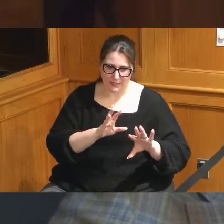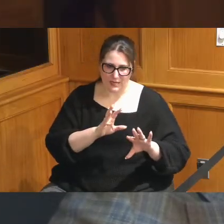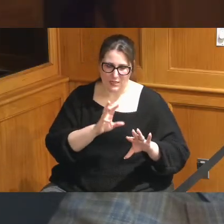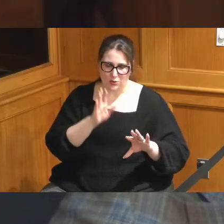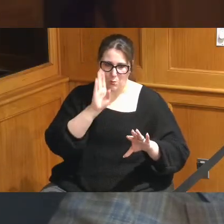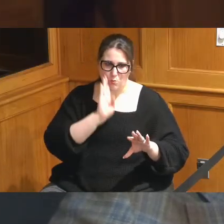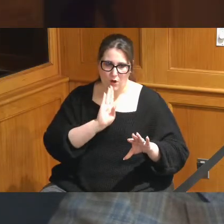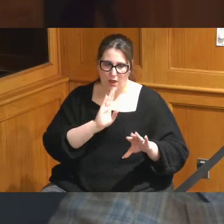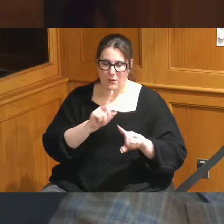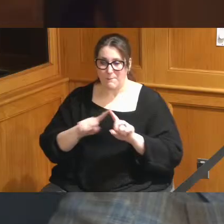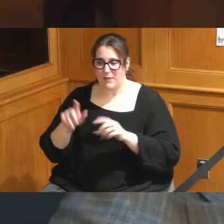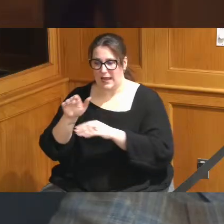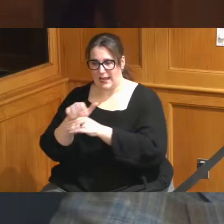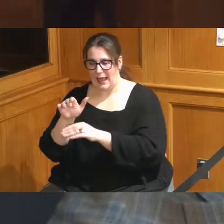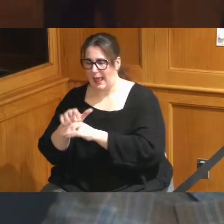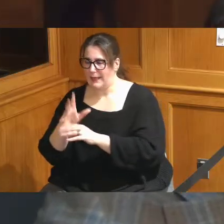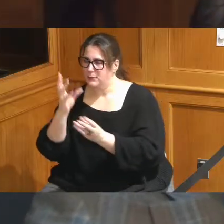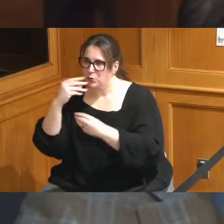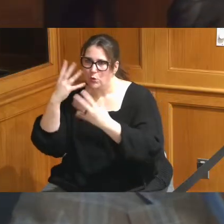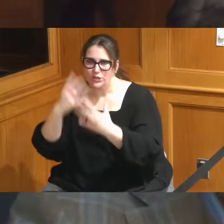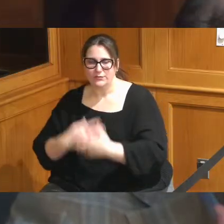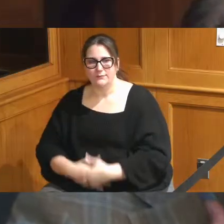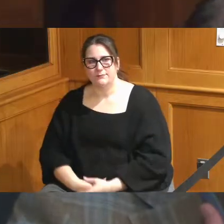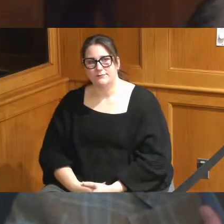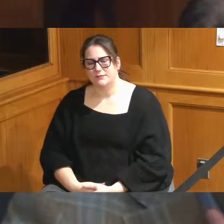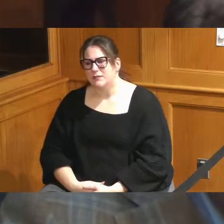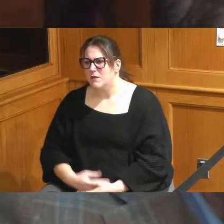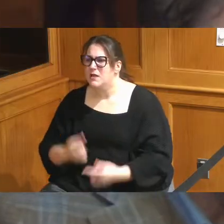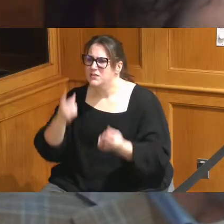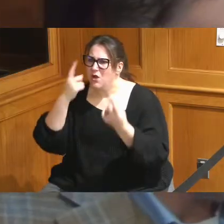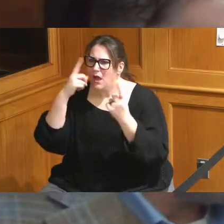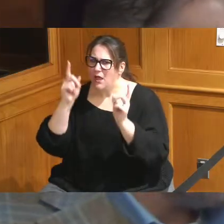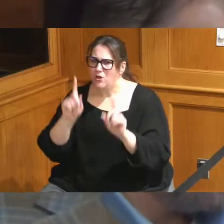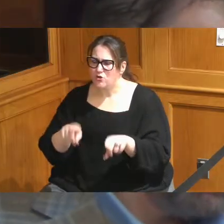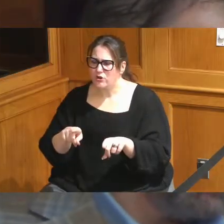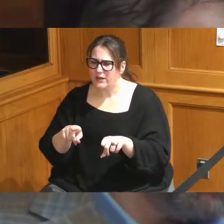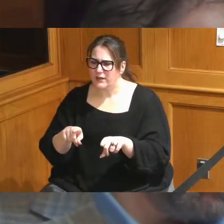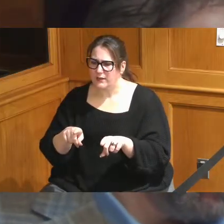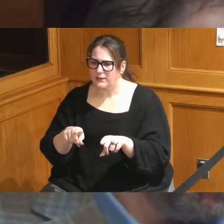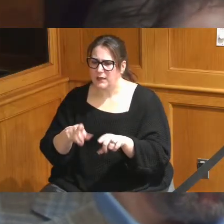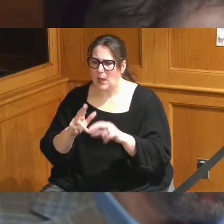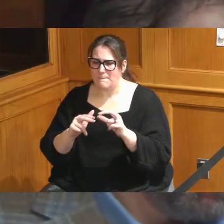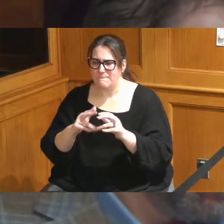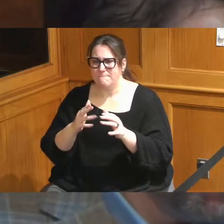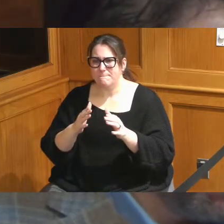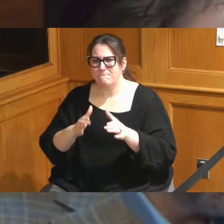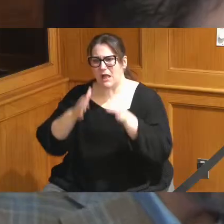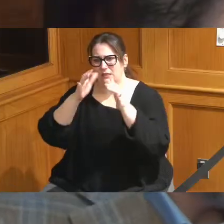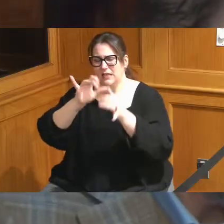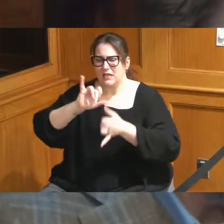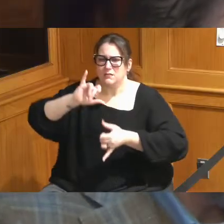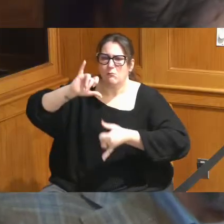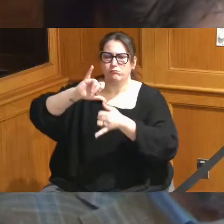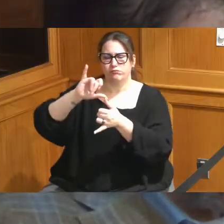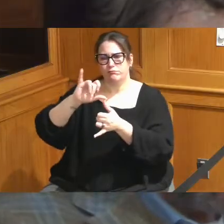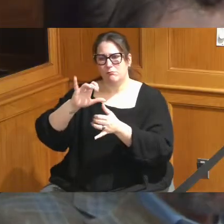but night time is gorgeous. So, I agree that we shouldn't have buildings blocking the river,